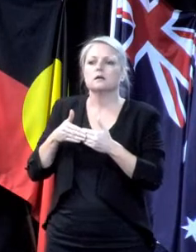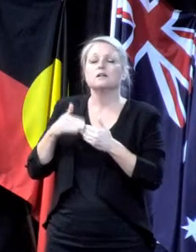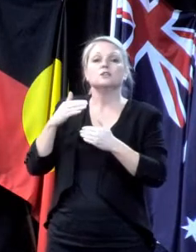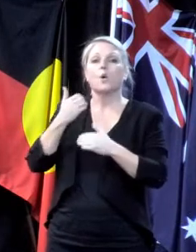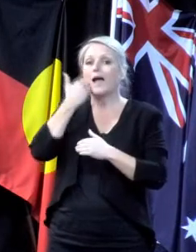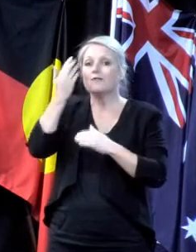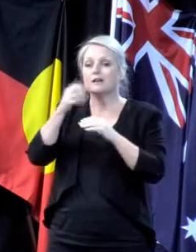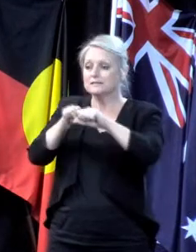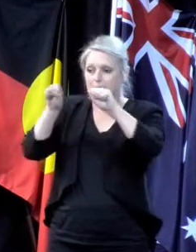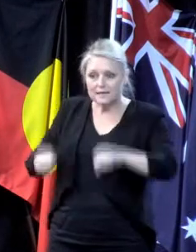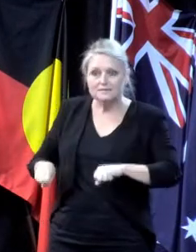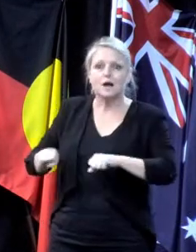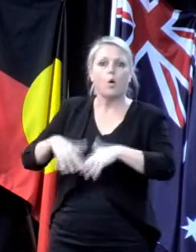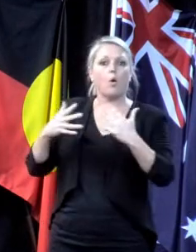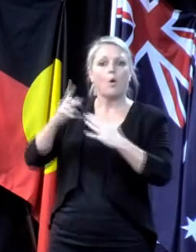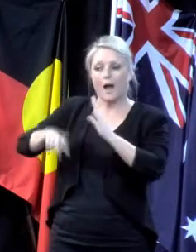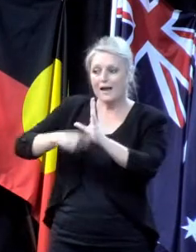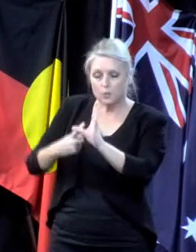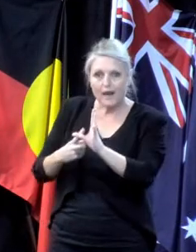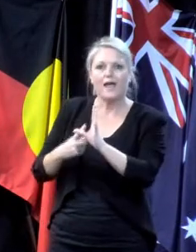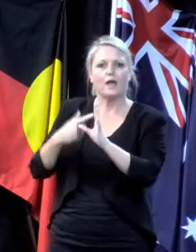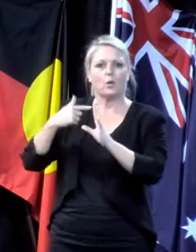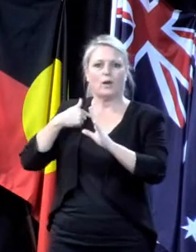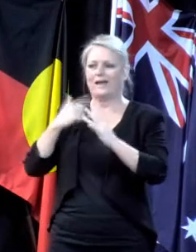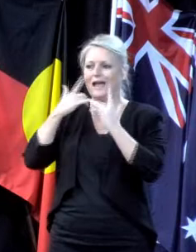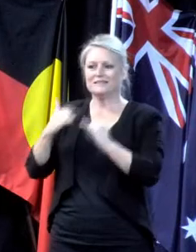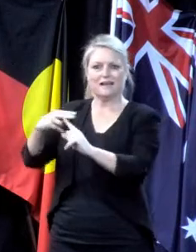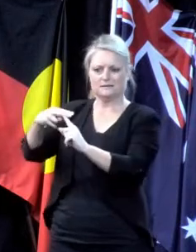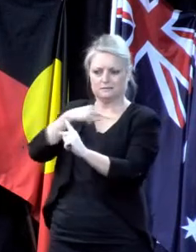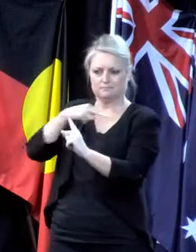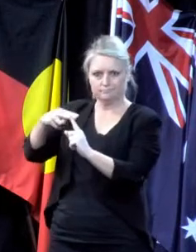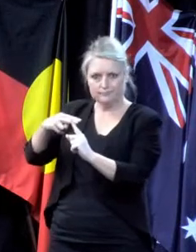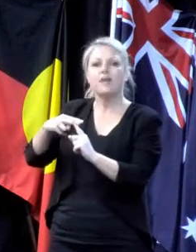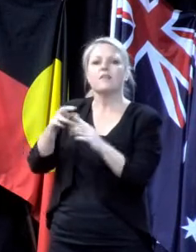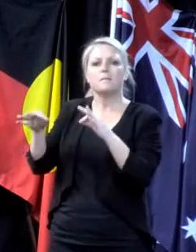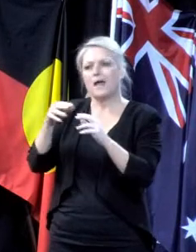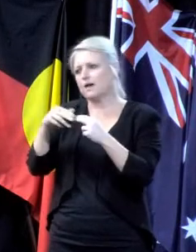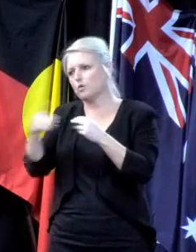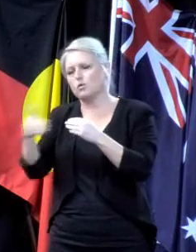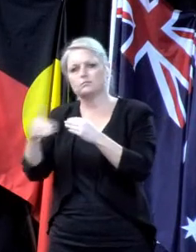around that data and setting up our improvement focuses. Okay. In paragraph 43,